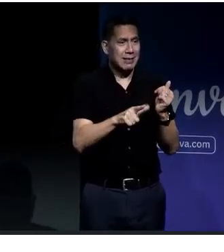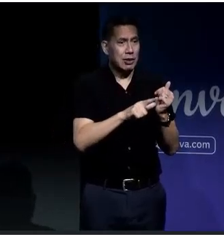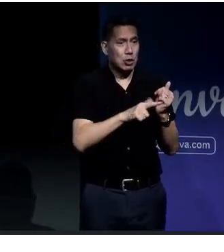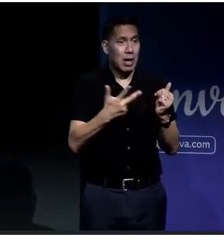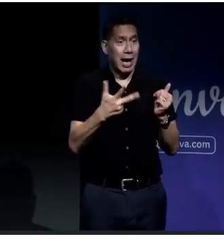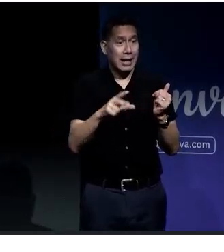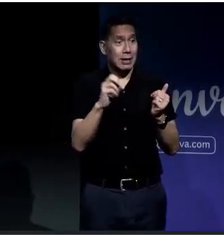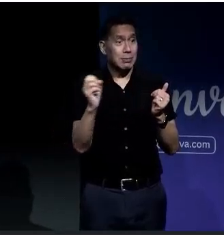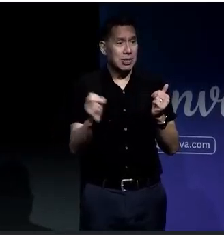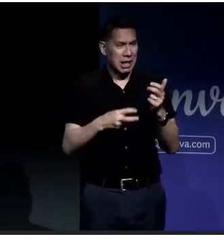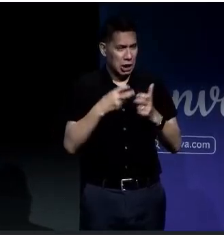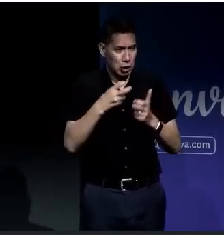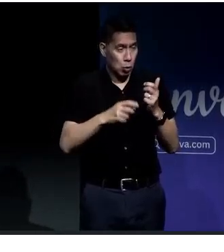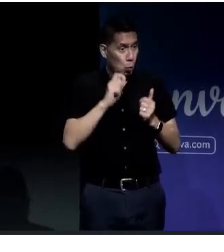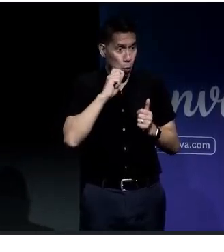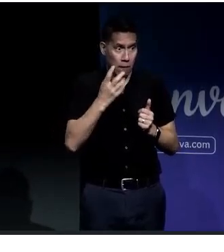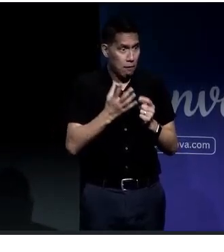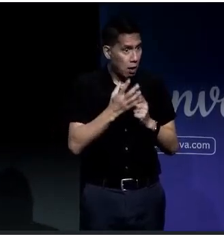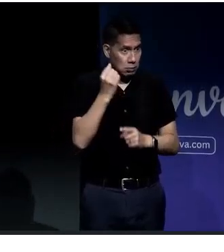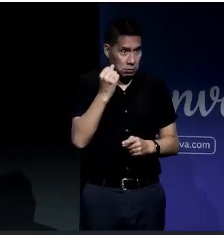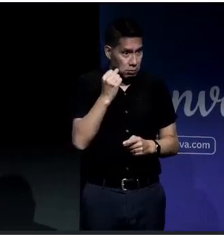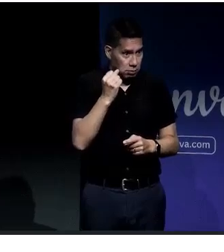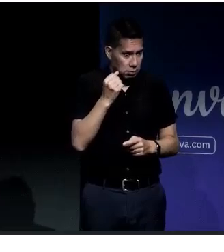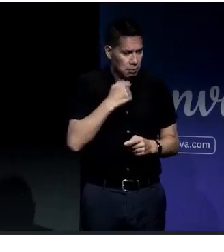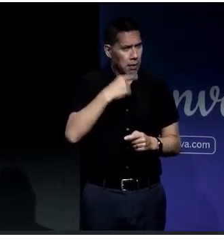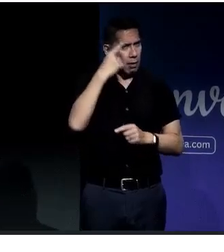And I think that, when I think about it that way, it makes me really